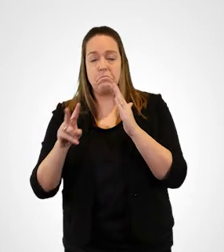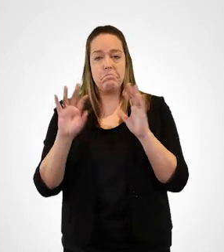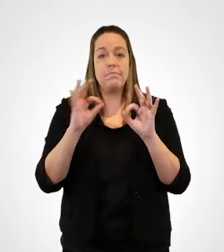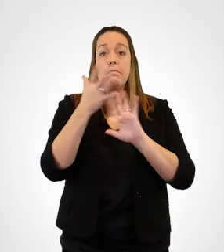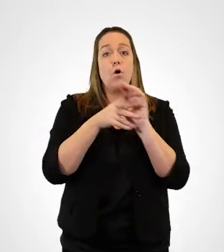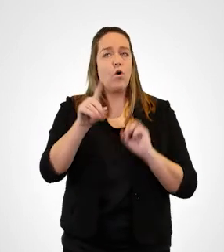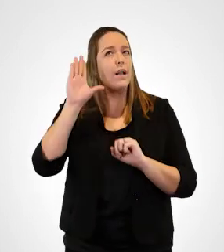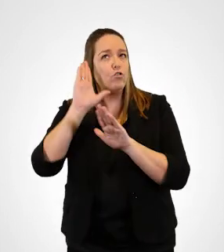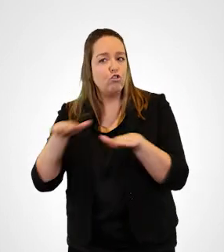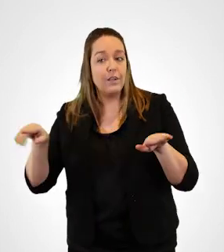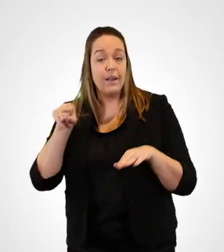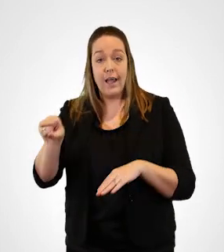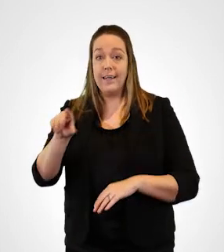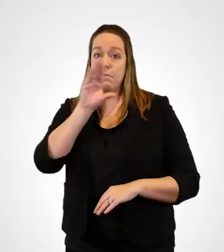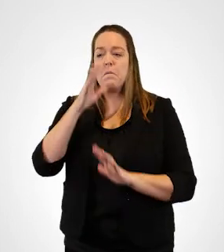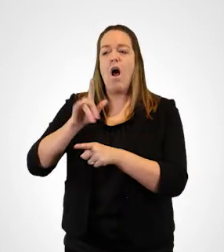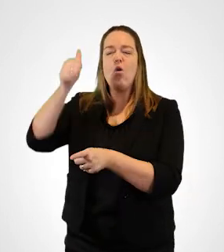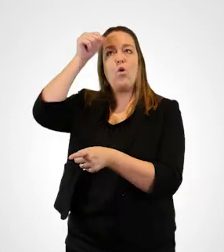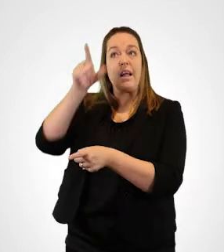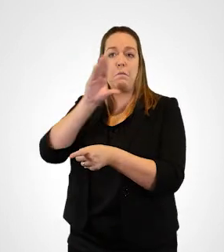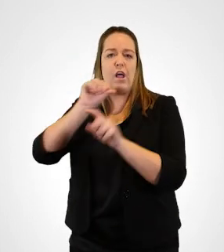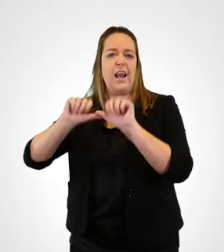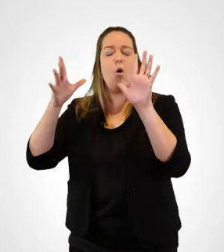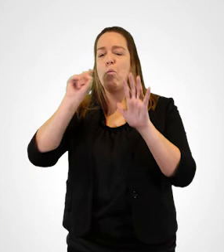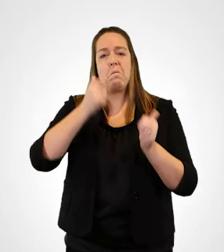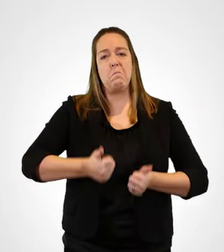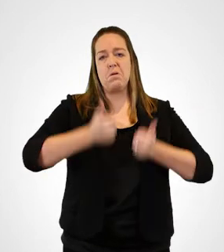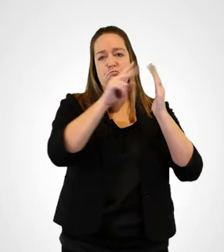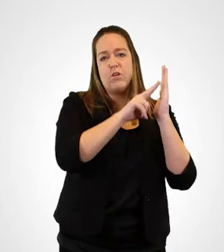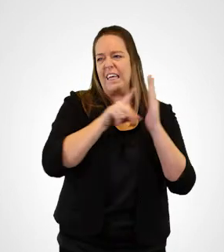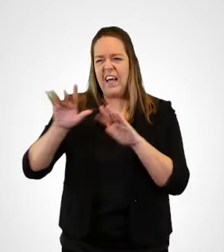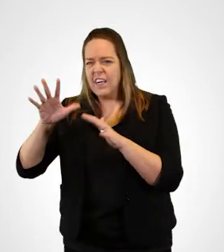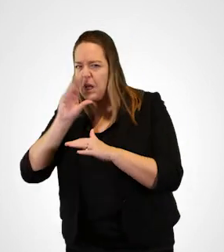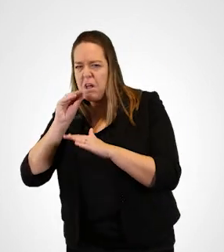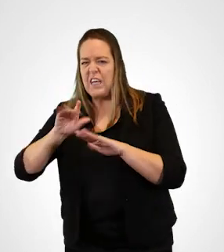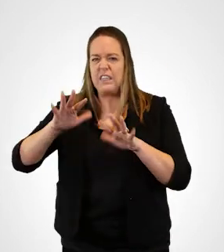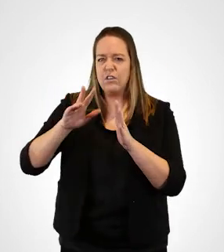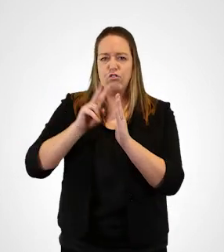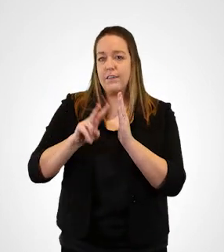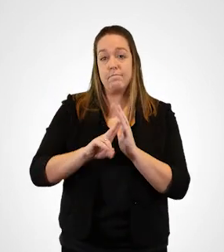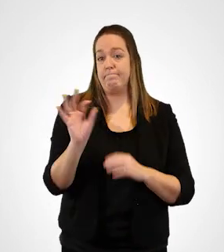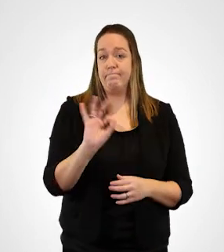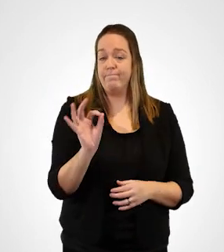so you couldn't tell by listening to how intelligible their speech was whether they were going to be good at reading or not,